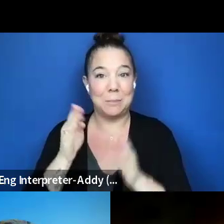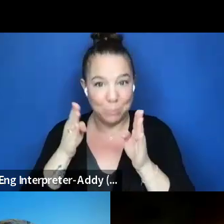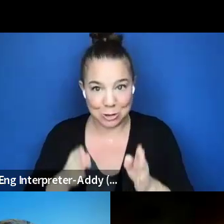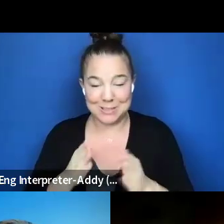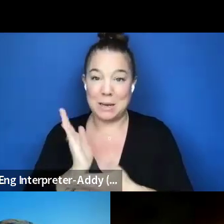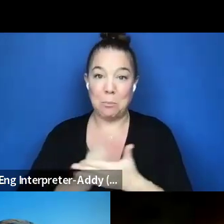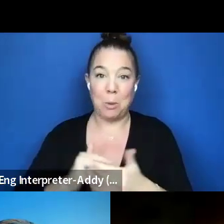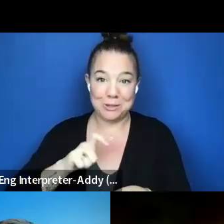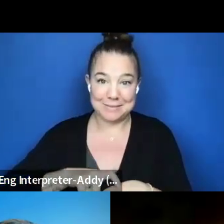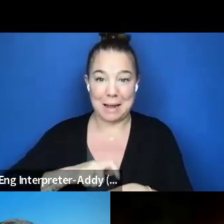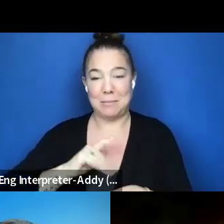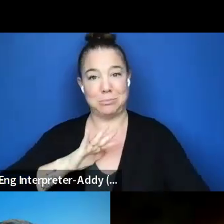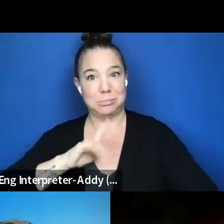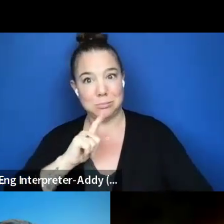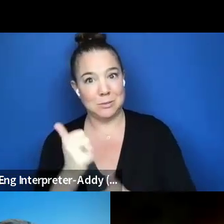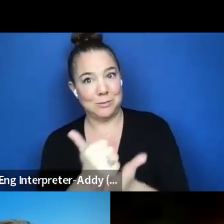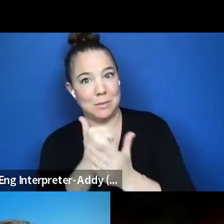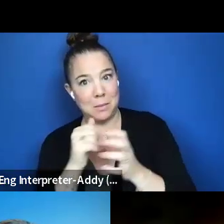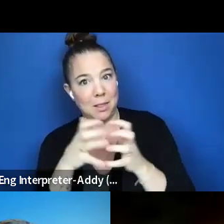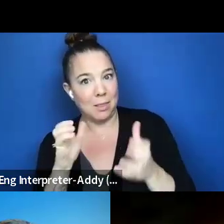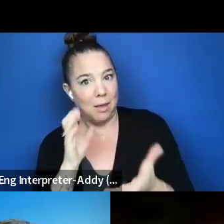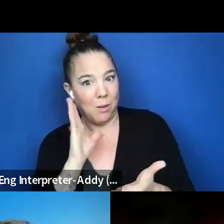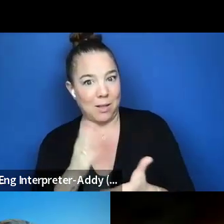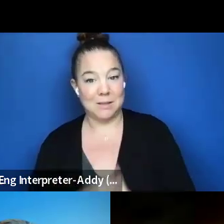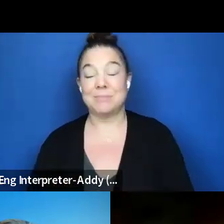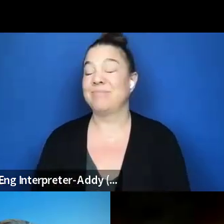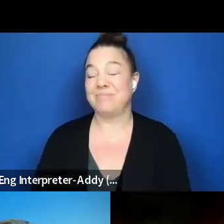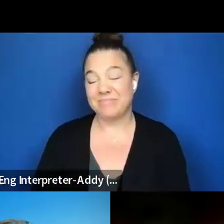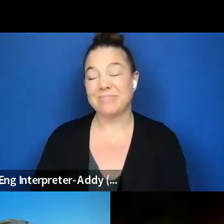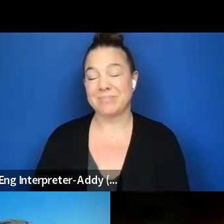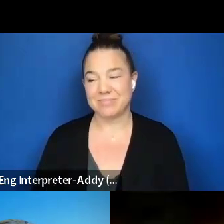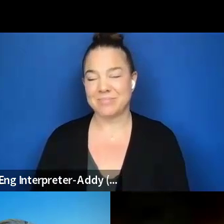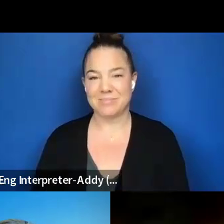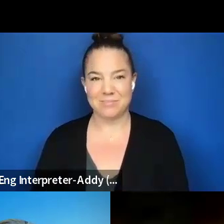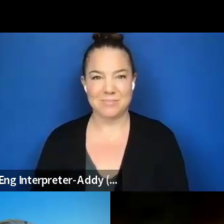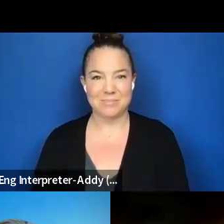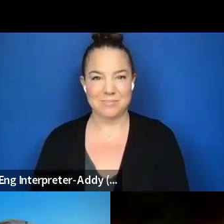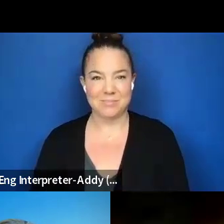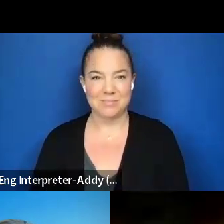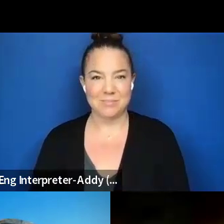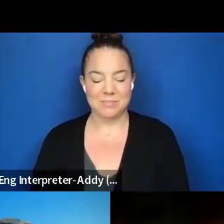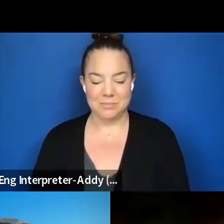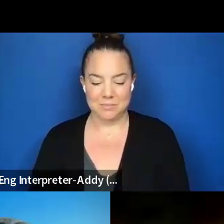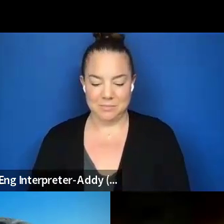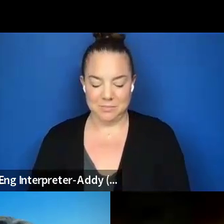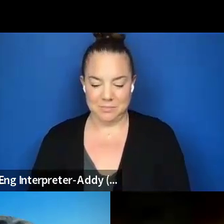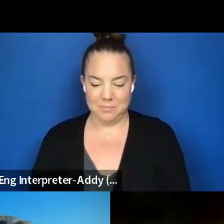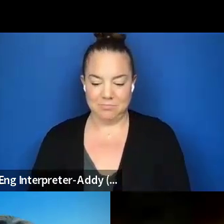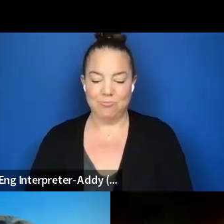Elissa w/ APRIL: that would probably be super helpful. Elissa w/ APRIL: So yeah, that's that's that's good to know.